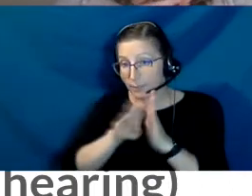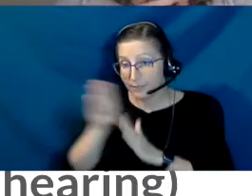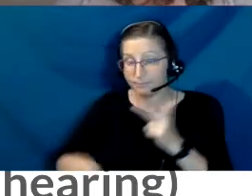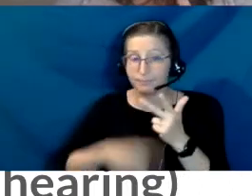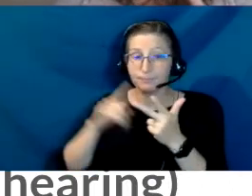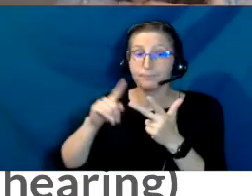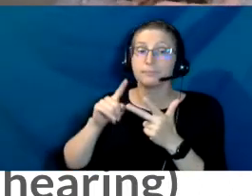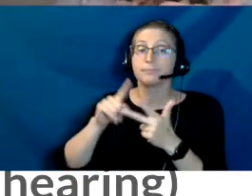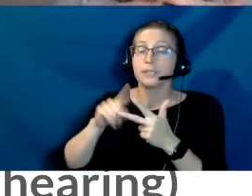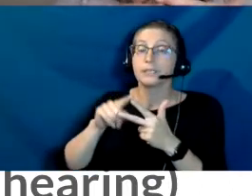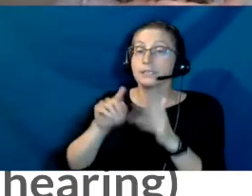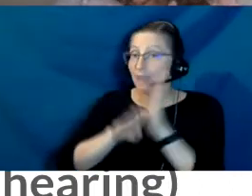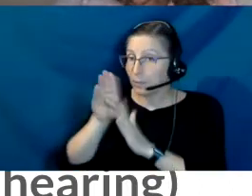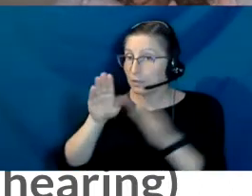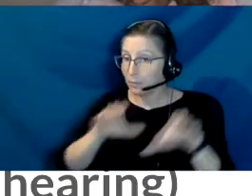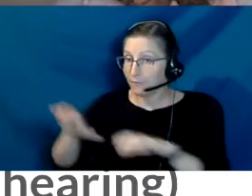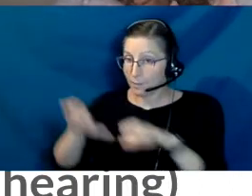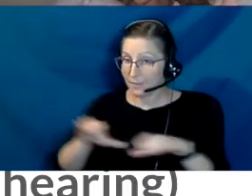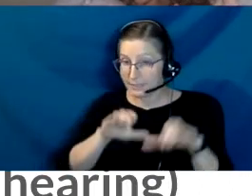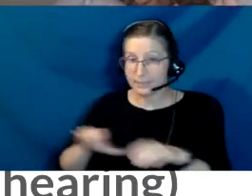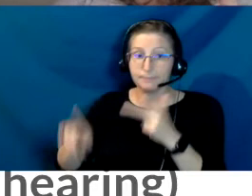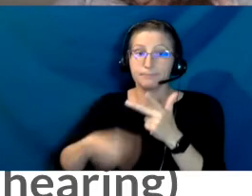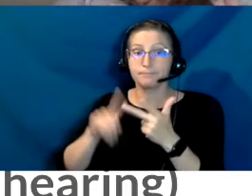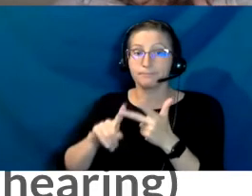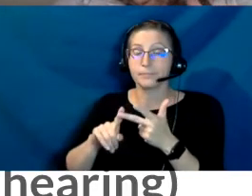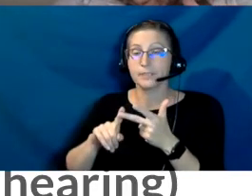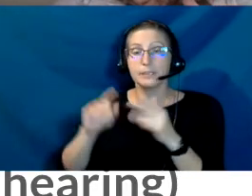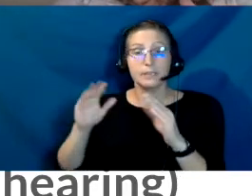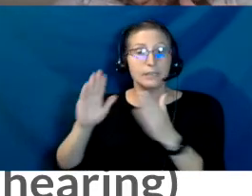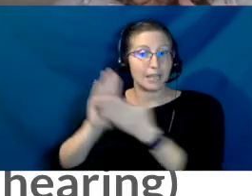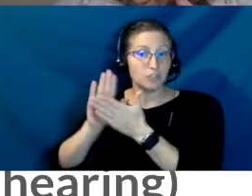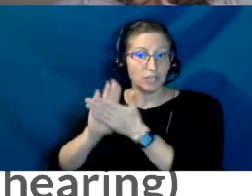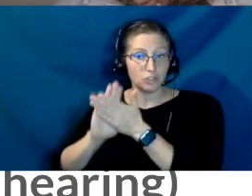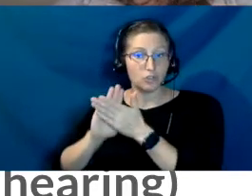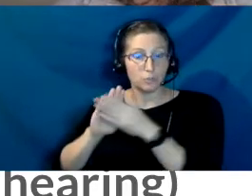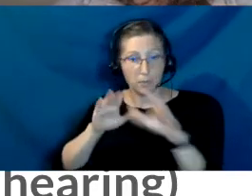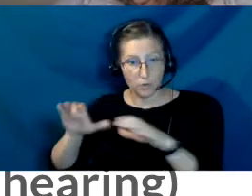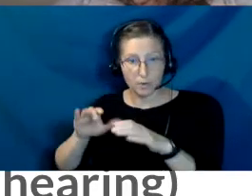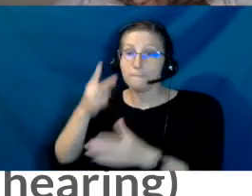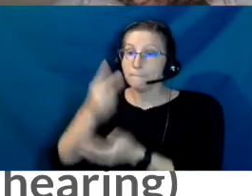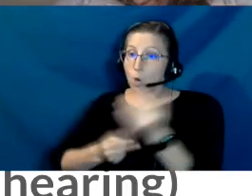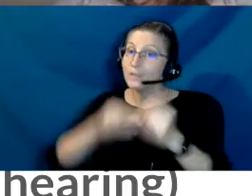development, developmental performance, and educational performance, both academic and